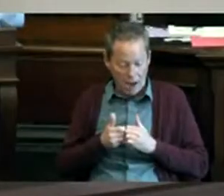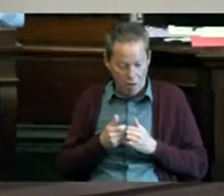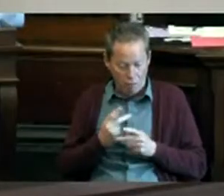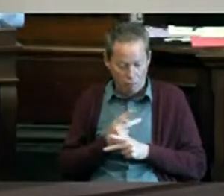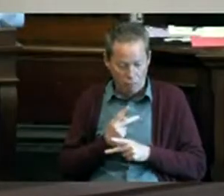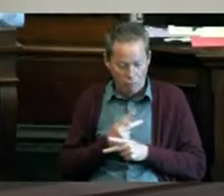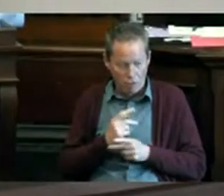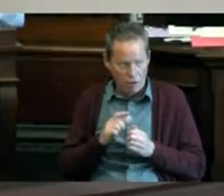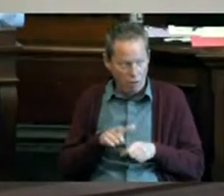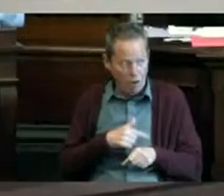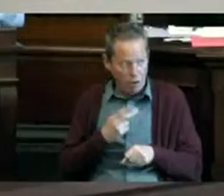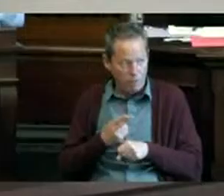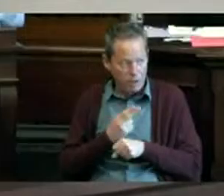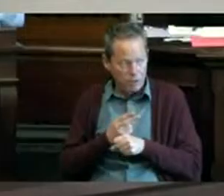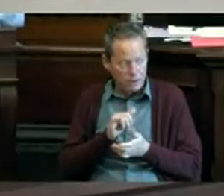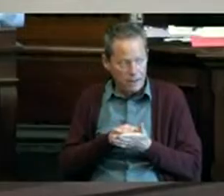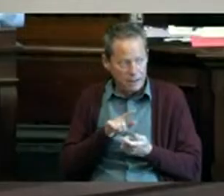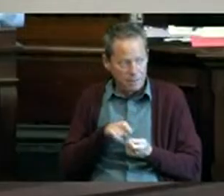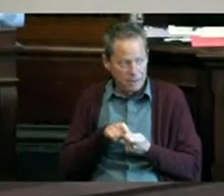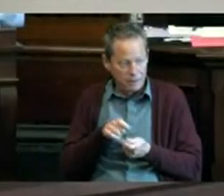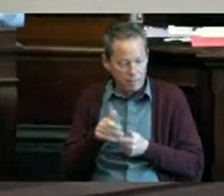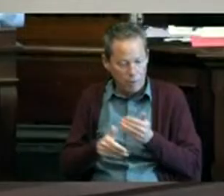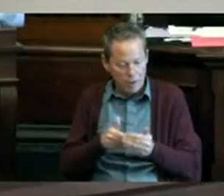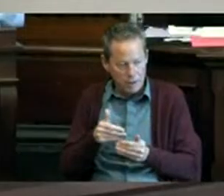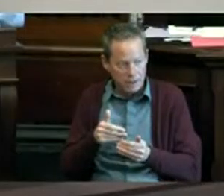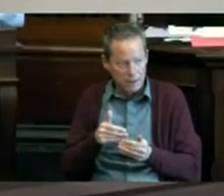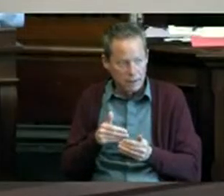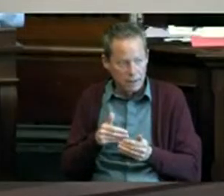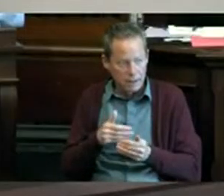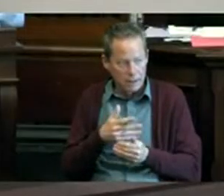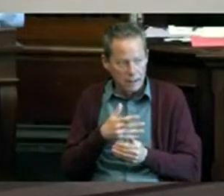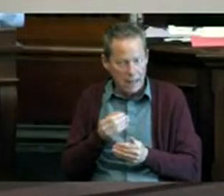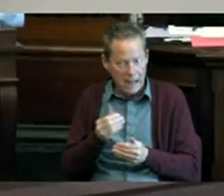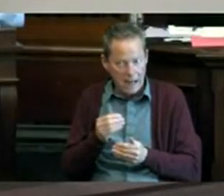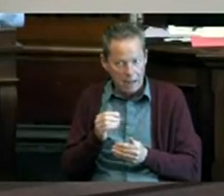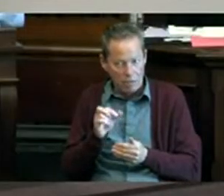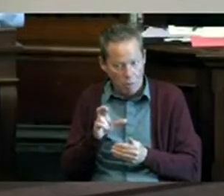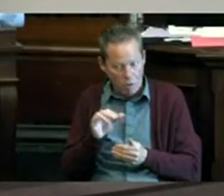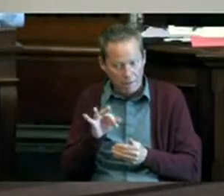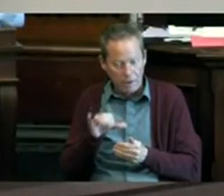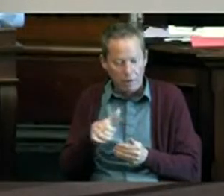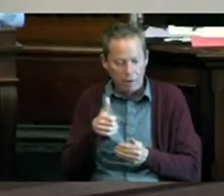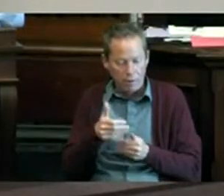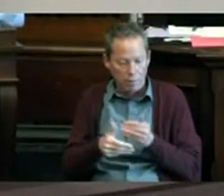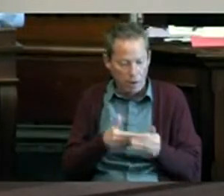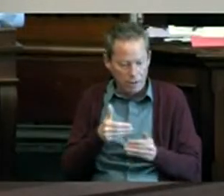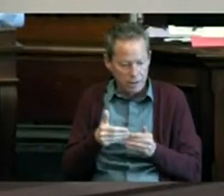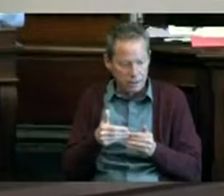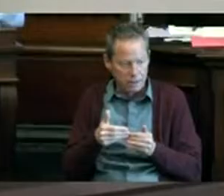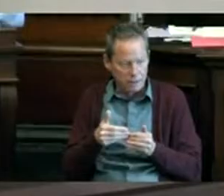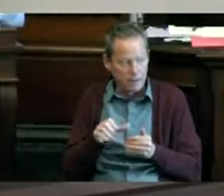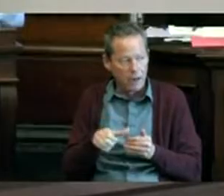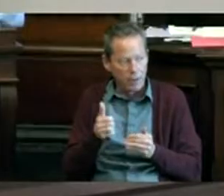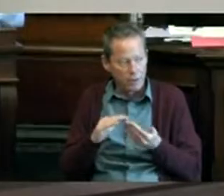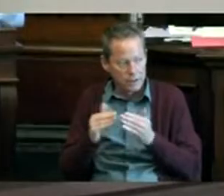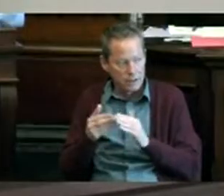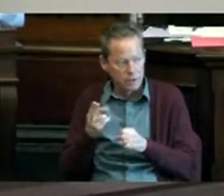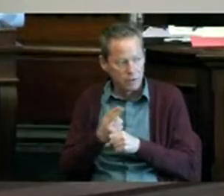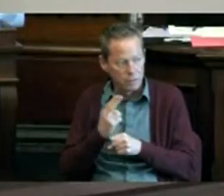right. So could in writing. Could you just let me know how long have we been using this